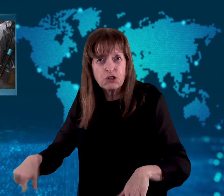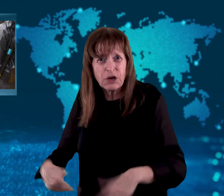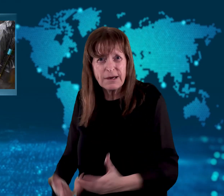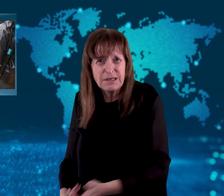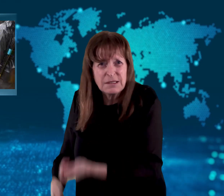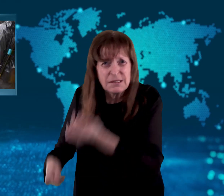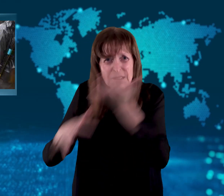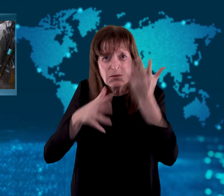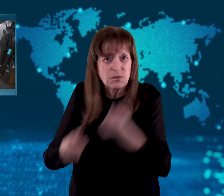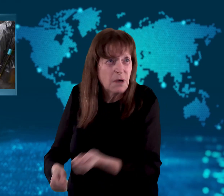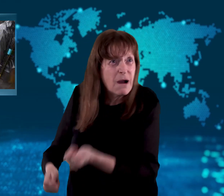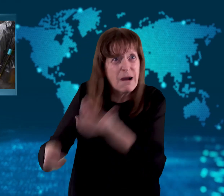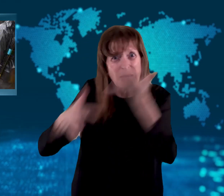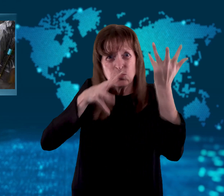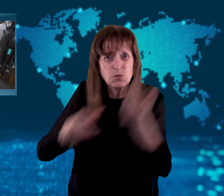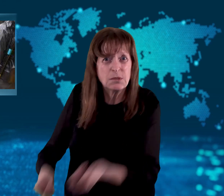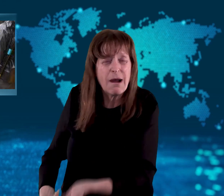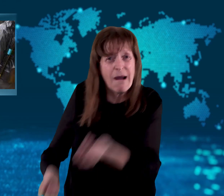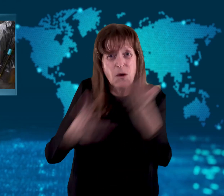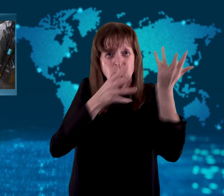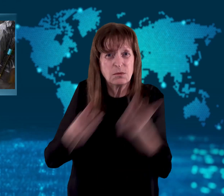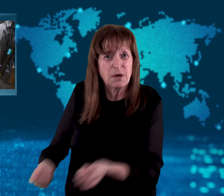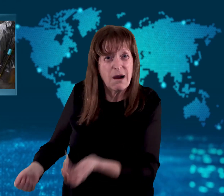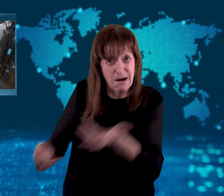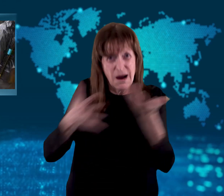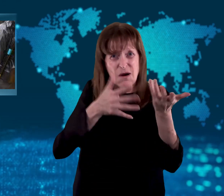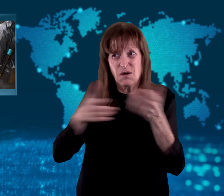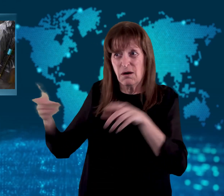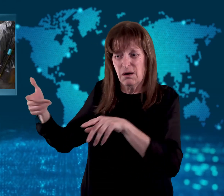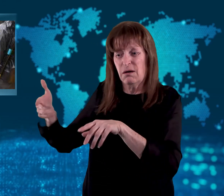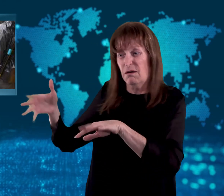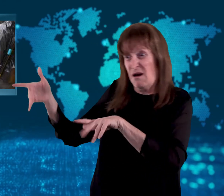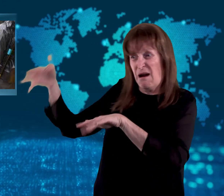they themselves were buried.